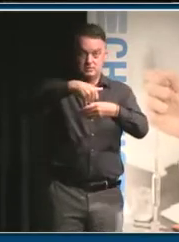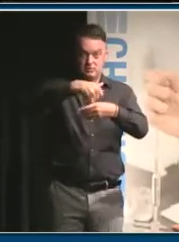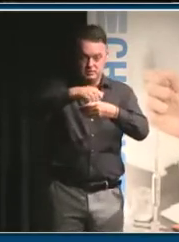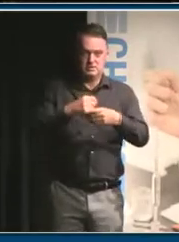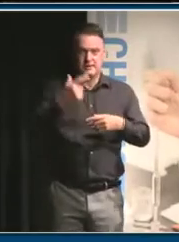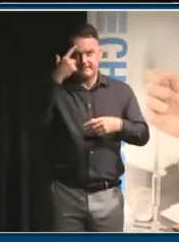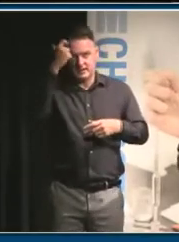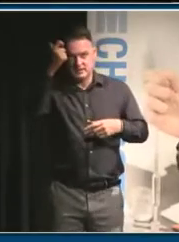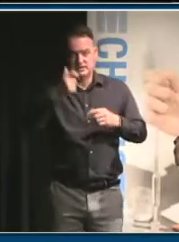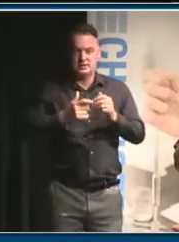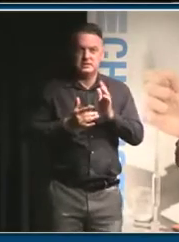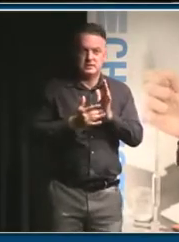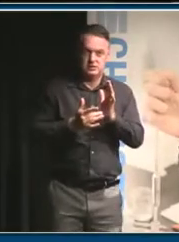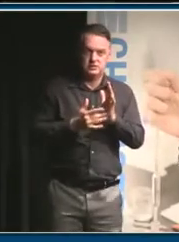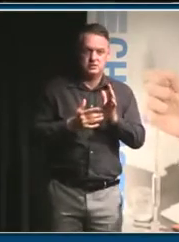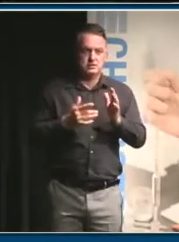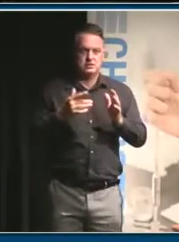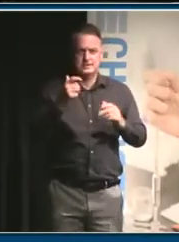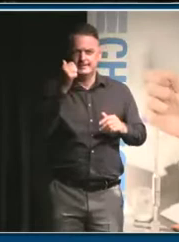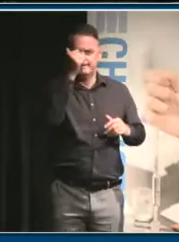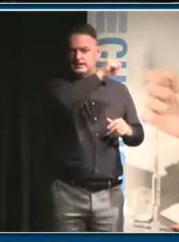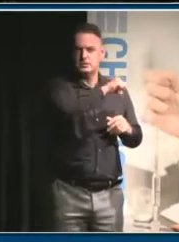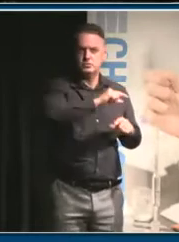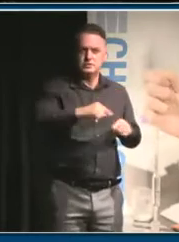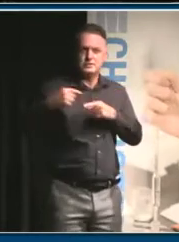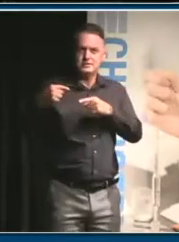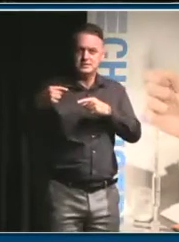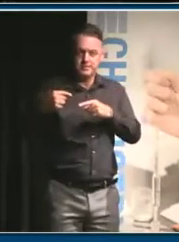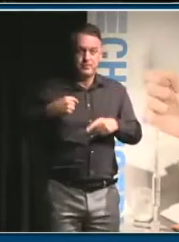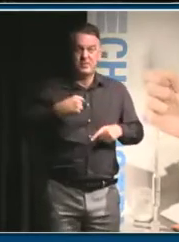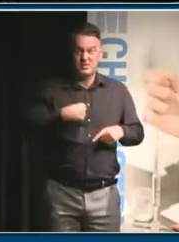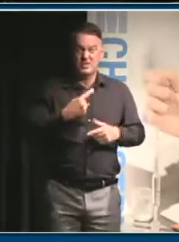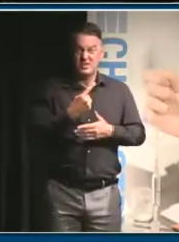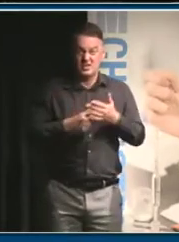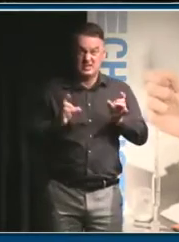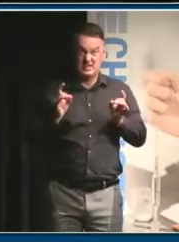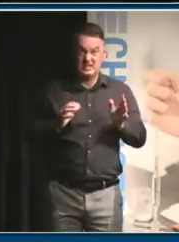technologies and the intellectual challenges… we've just now become that much more relevant